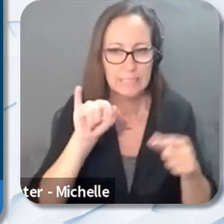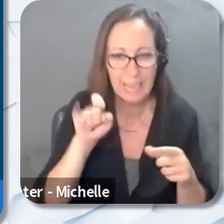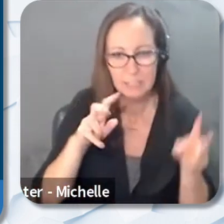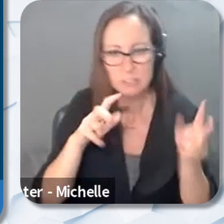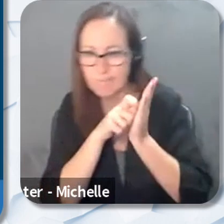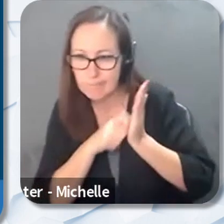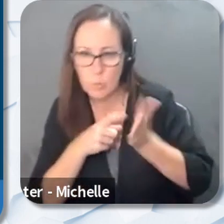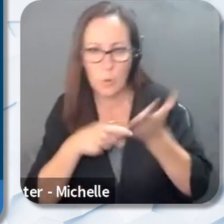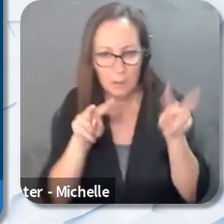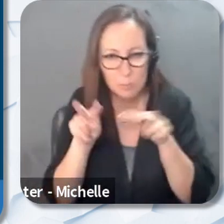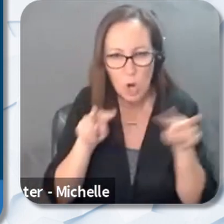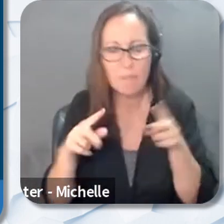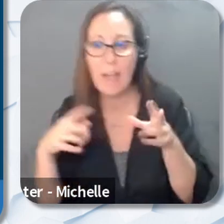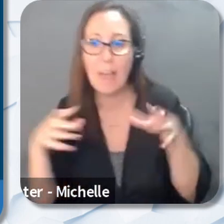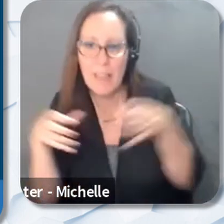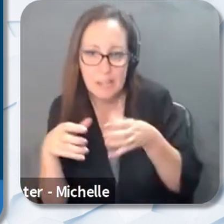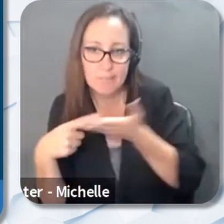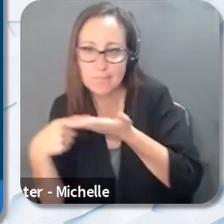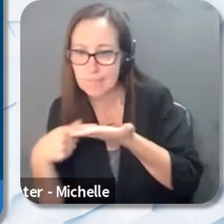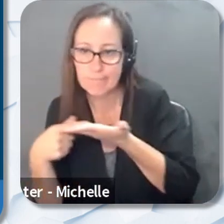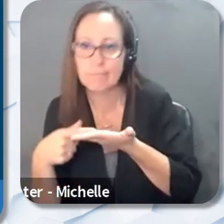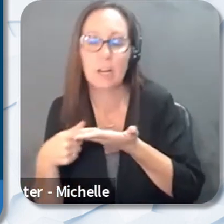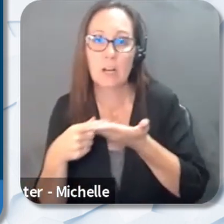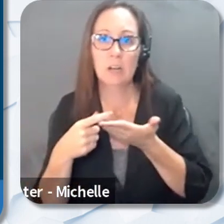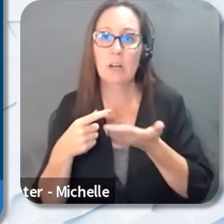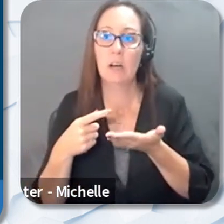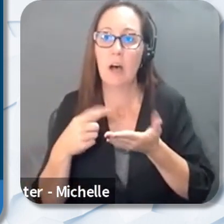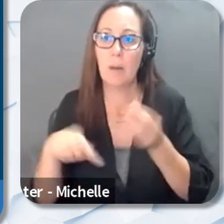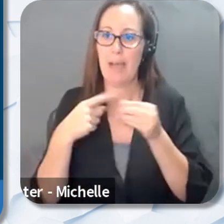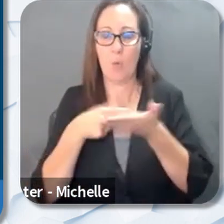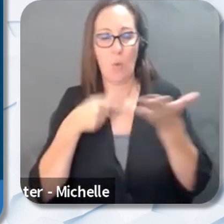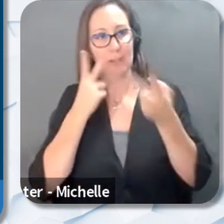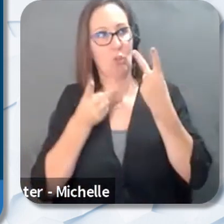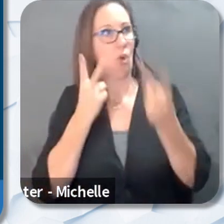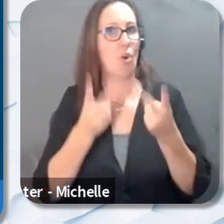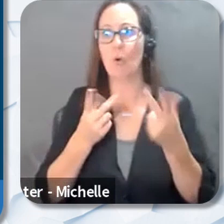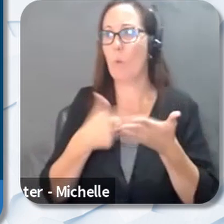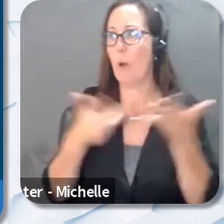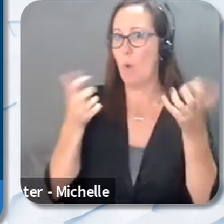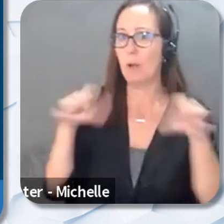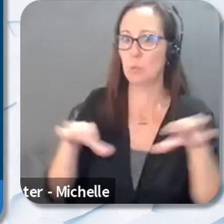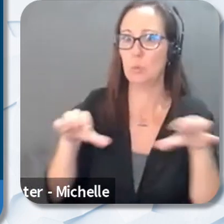And then we're talking small in small groups about what they saw what they wanted to do like what did